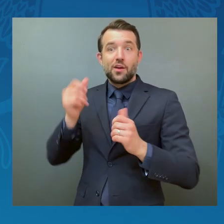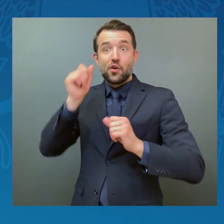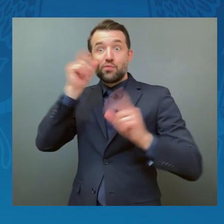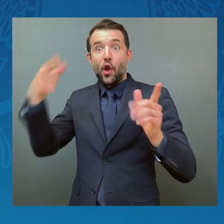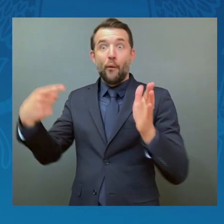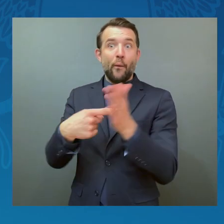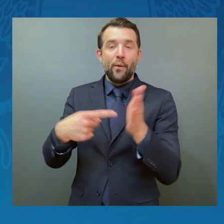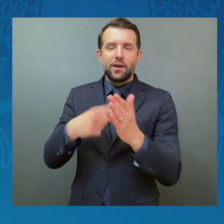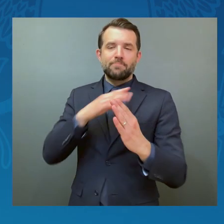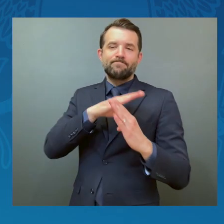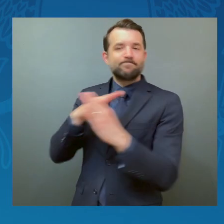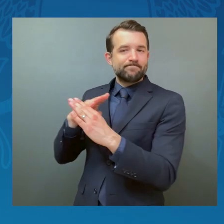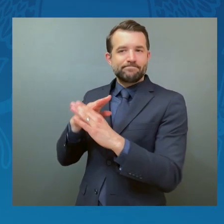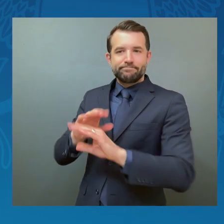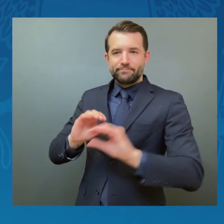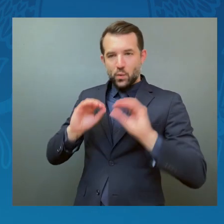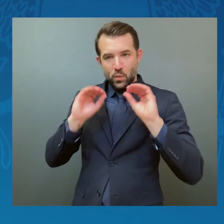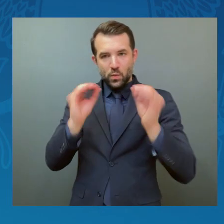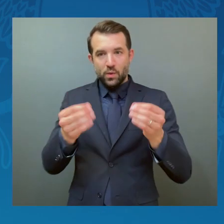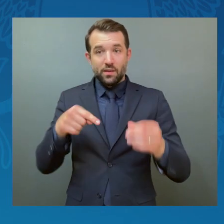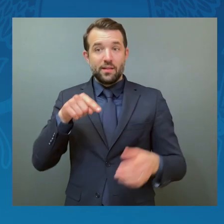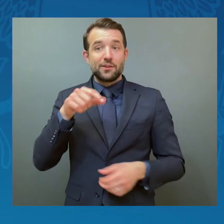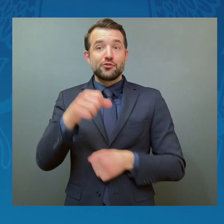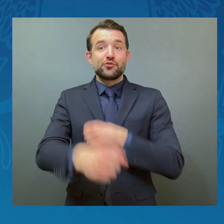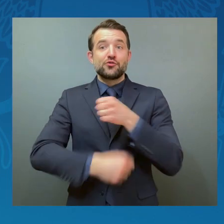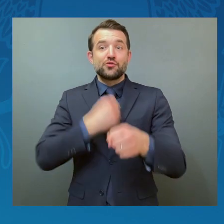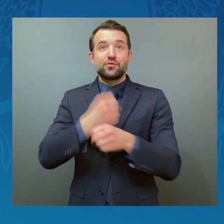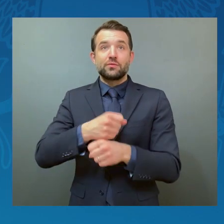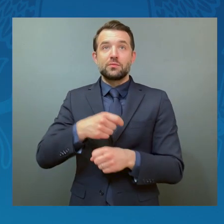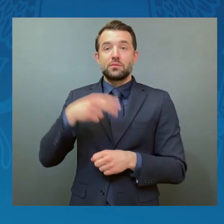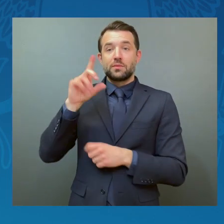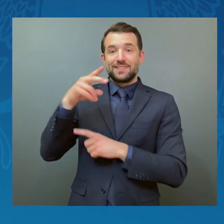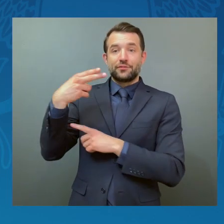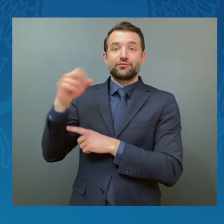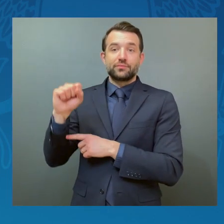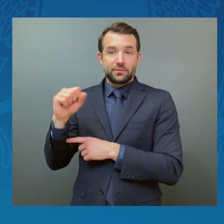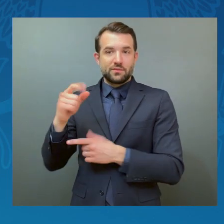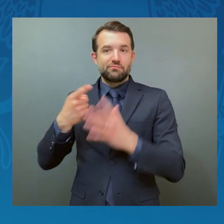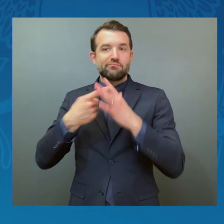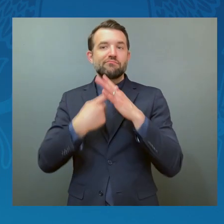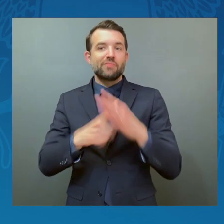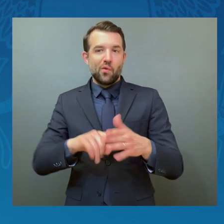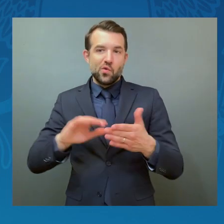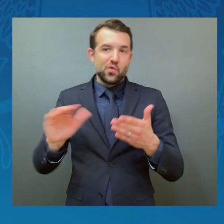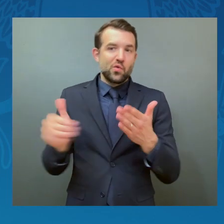This year at HHS, we started to enforce a new law, the No Surprises Act,